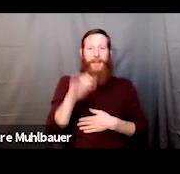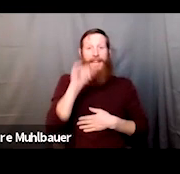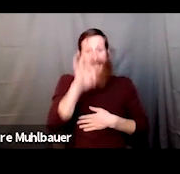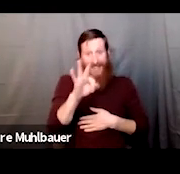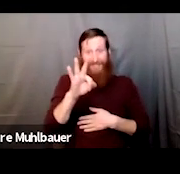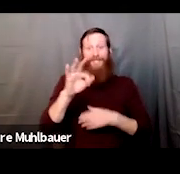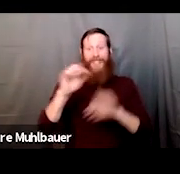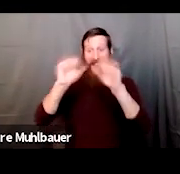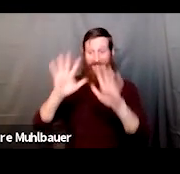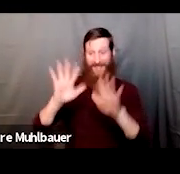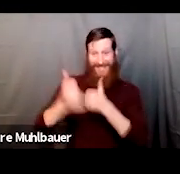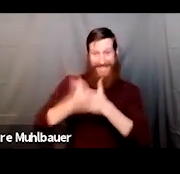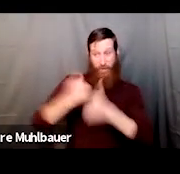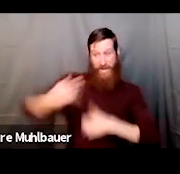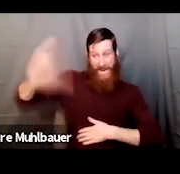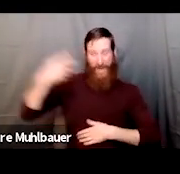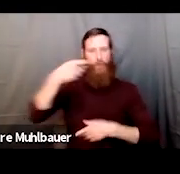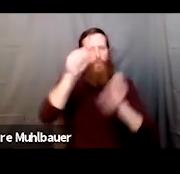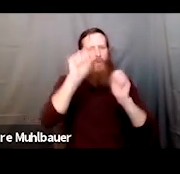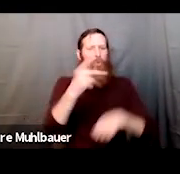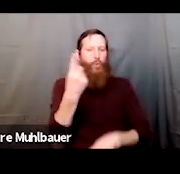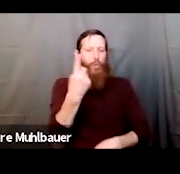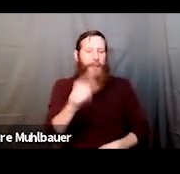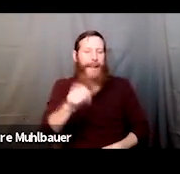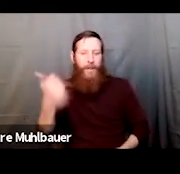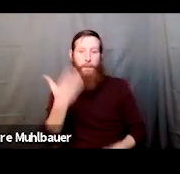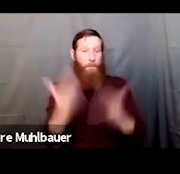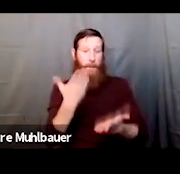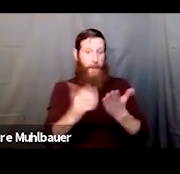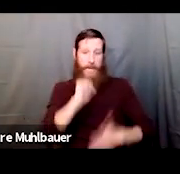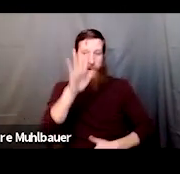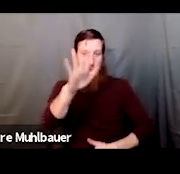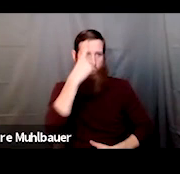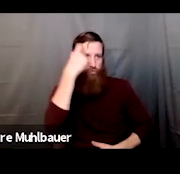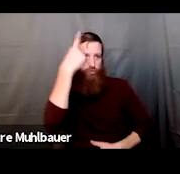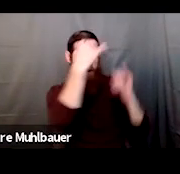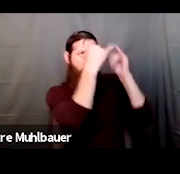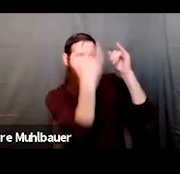Maybe it is not that dream line that you have been looking at, or the snowshoe tour that you have always wanted to do